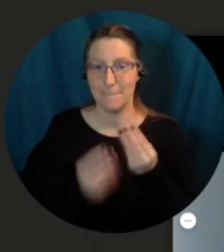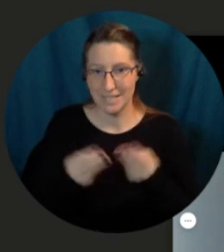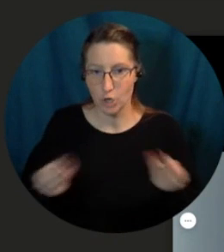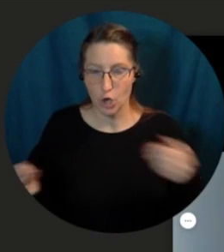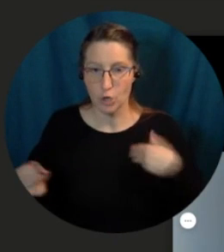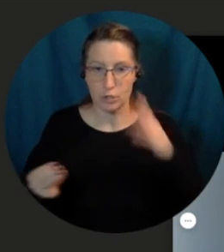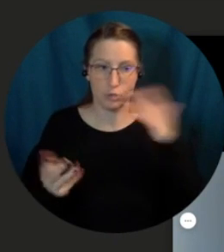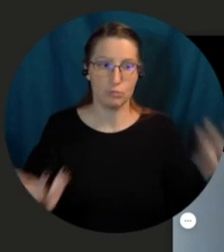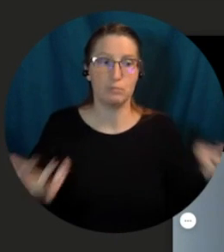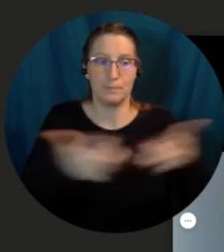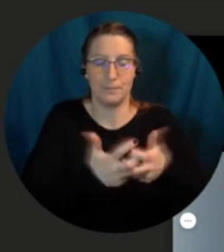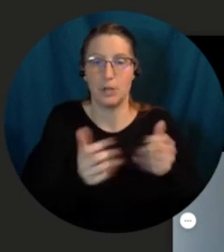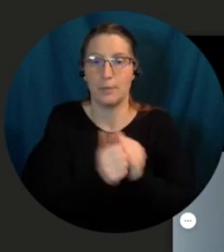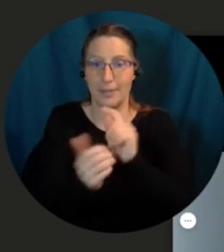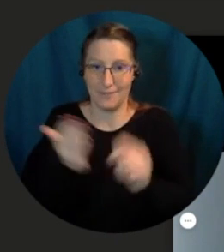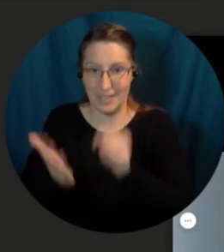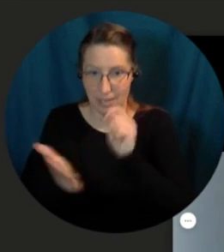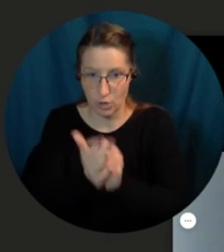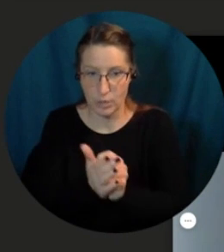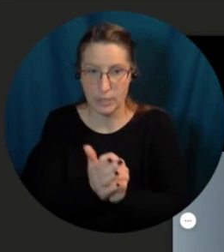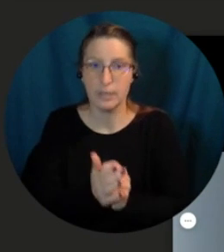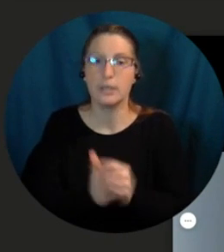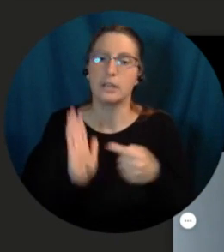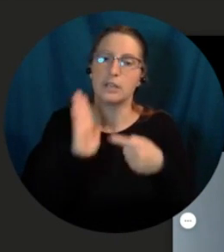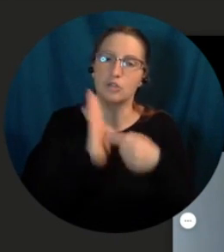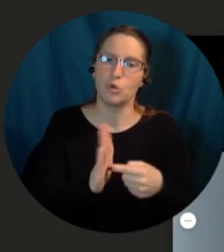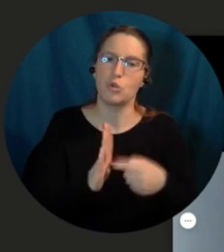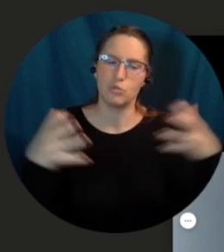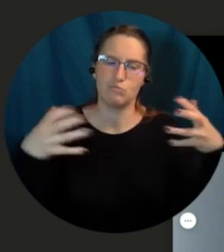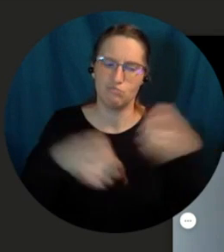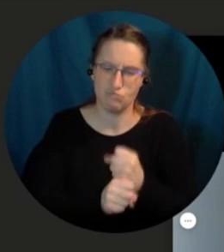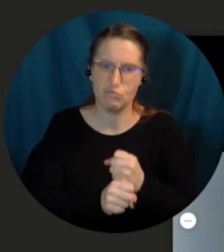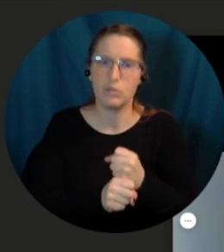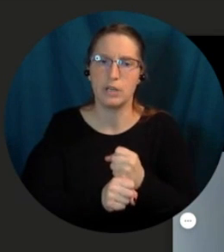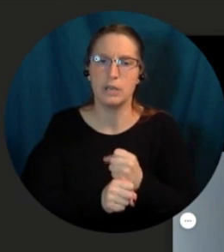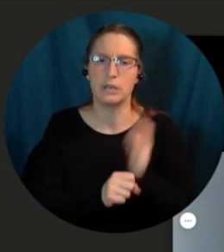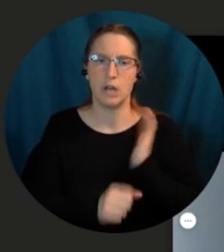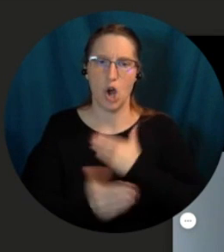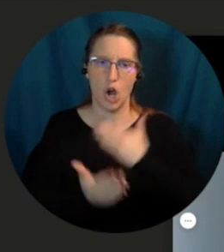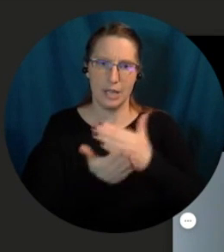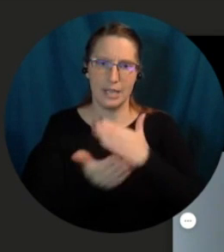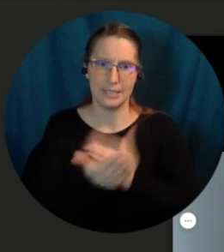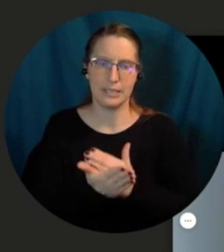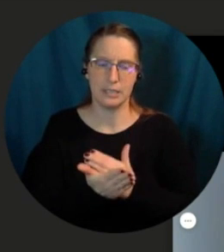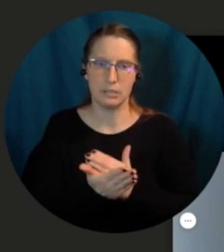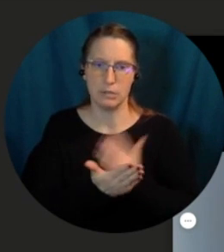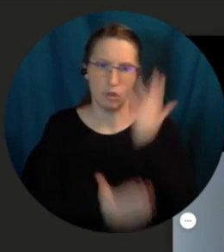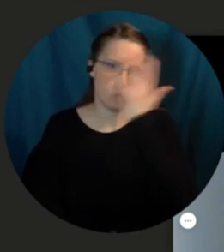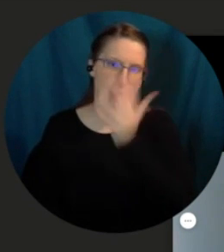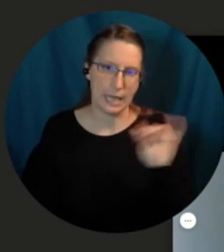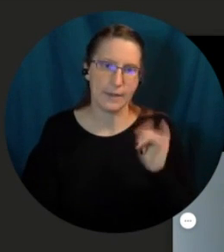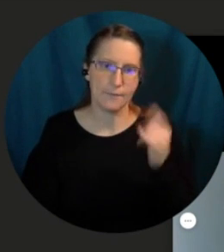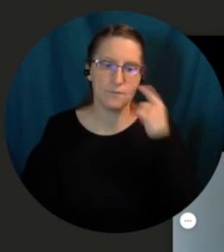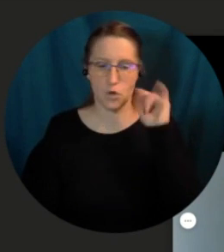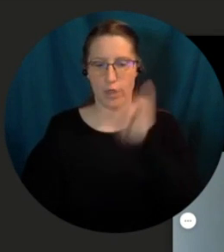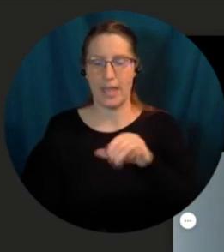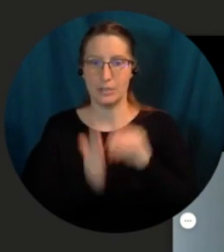and give you a little summary of what our lesson likes with her-- what our lesson looks like when we facilitate it